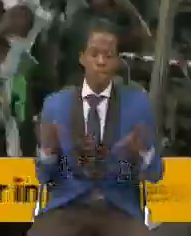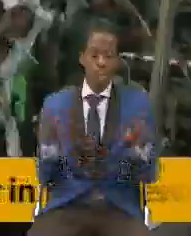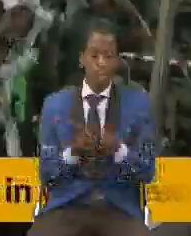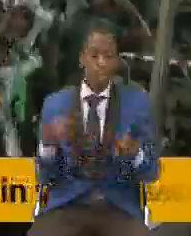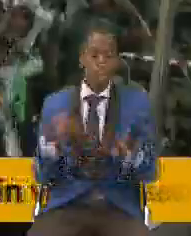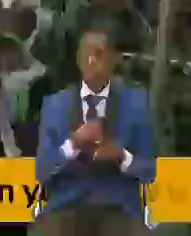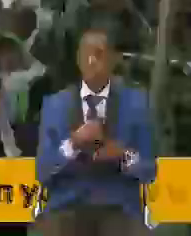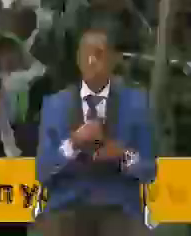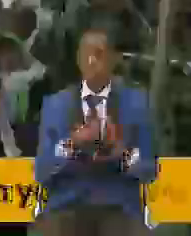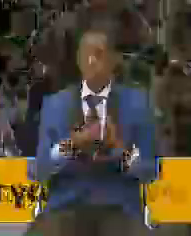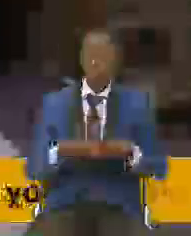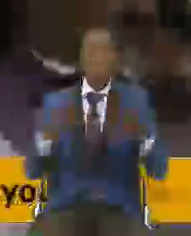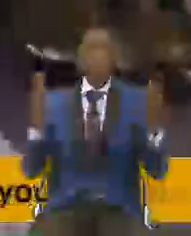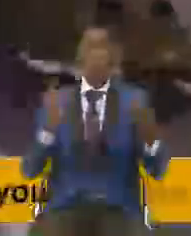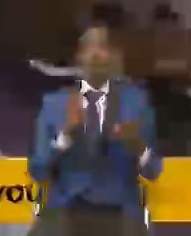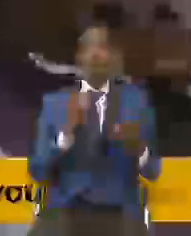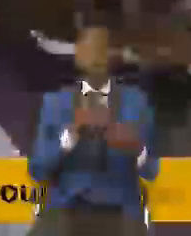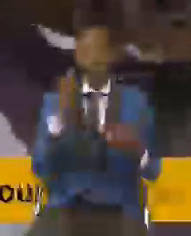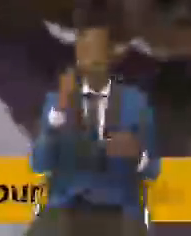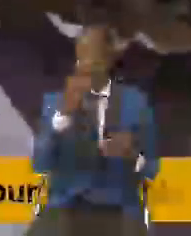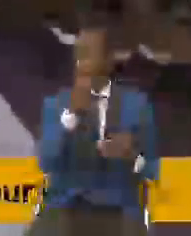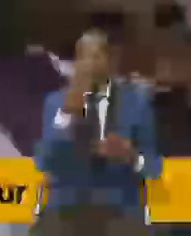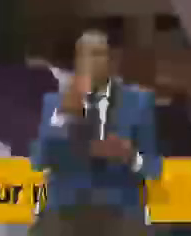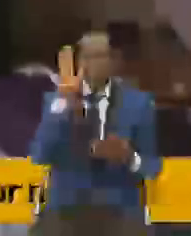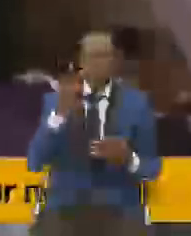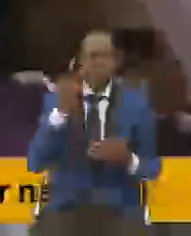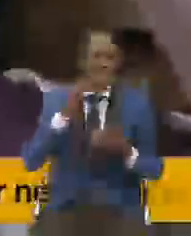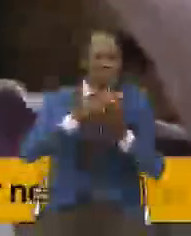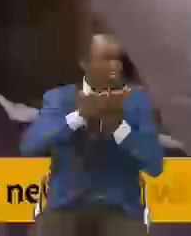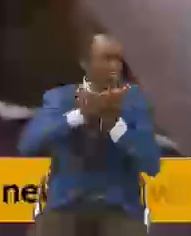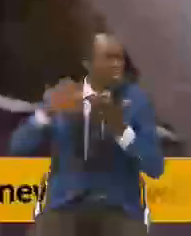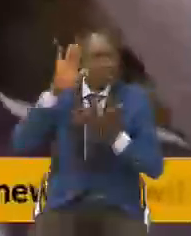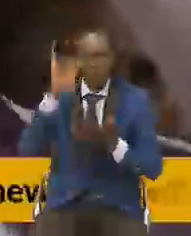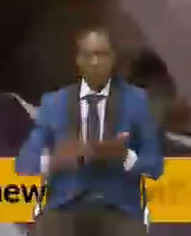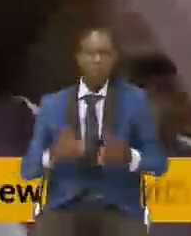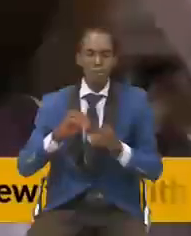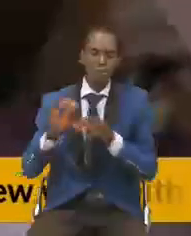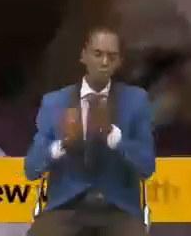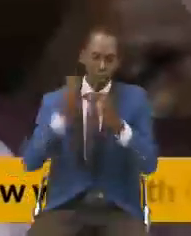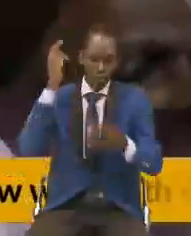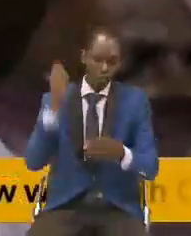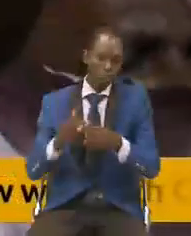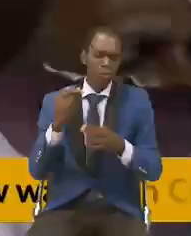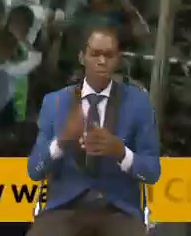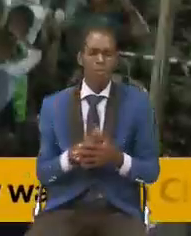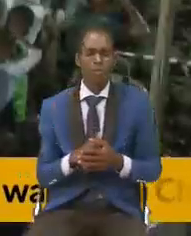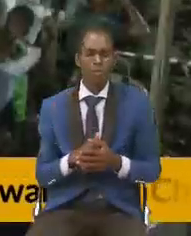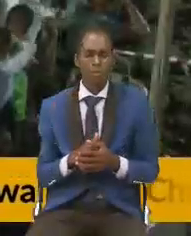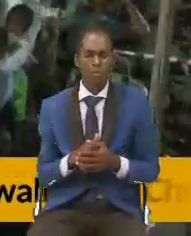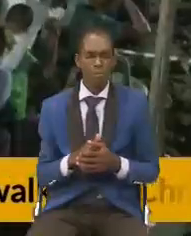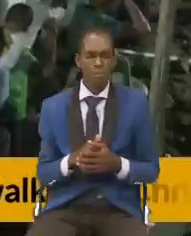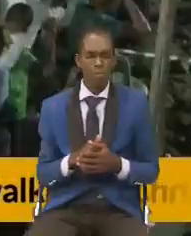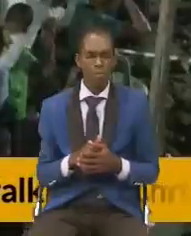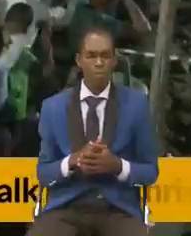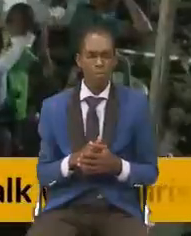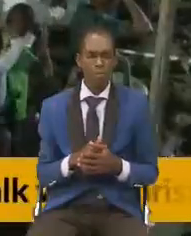you will see as we open our eyes you will see clearly in jesus name